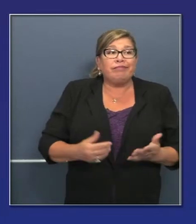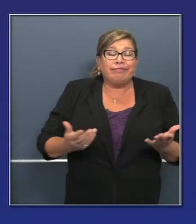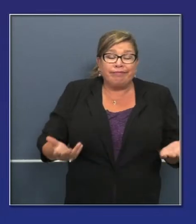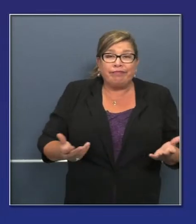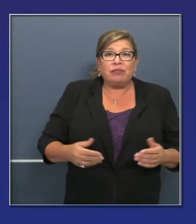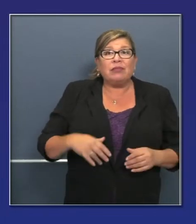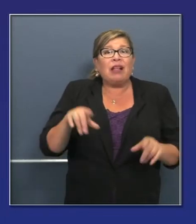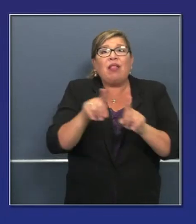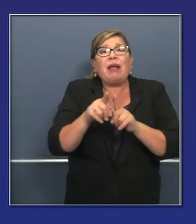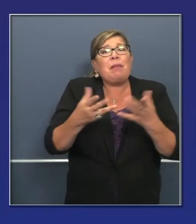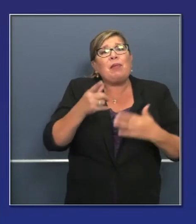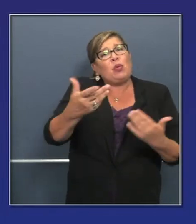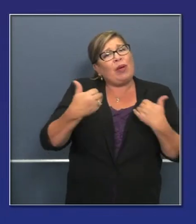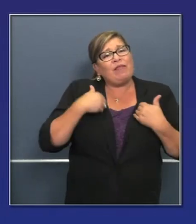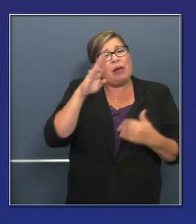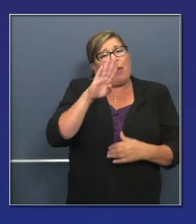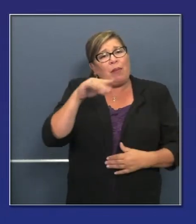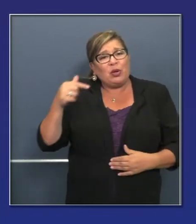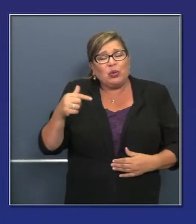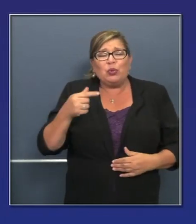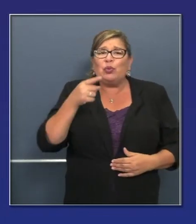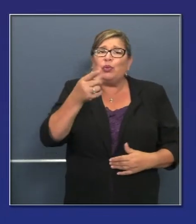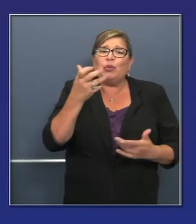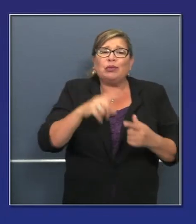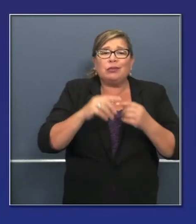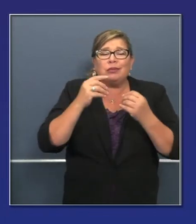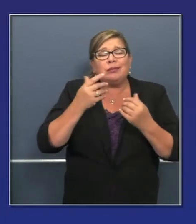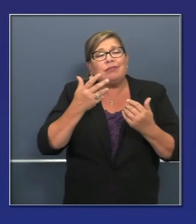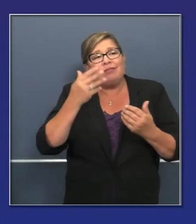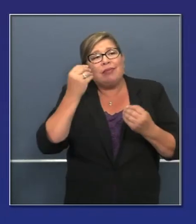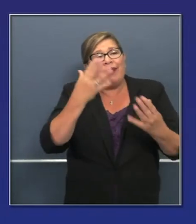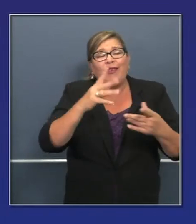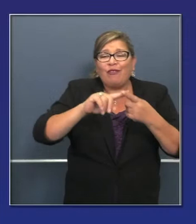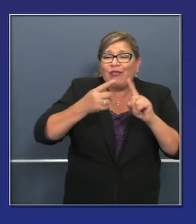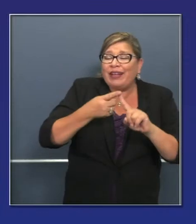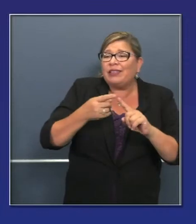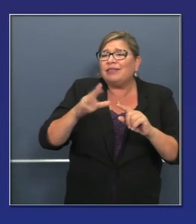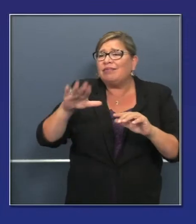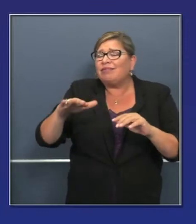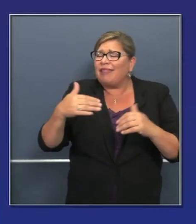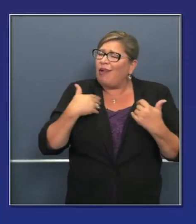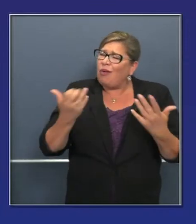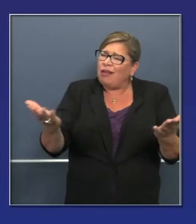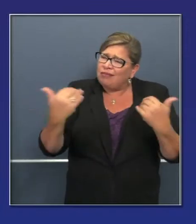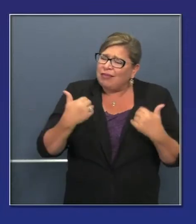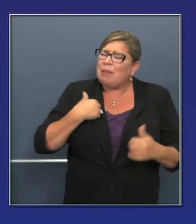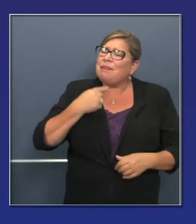your friends not just your family members and you invite them over and you say alright we're